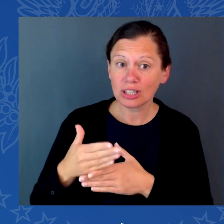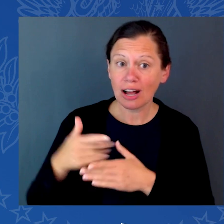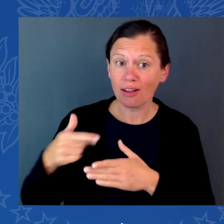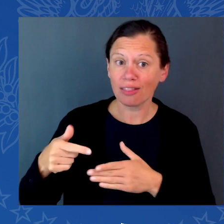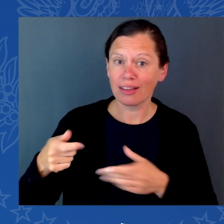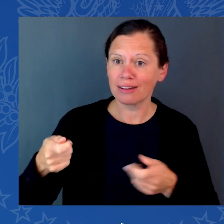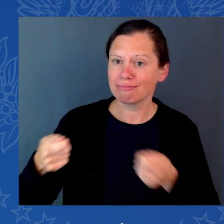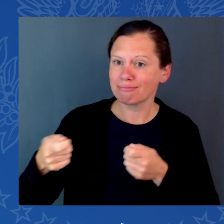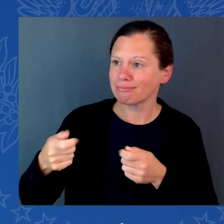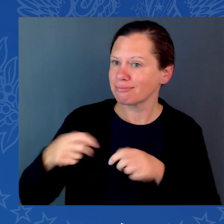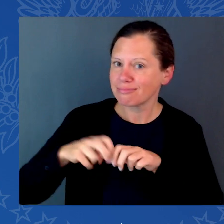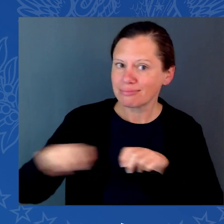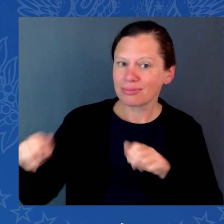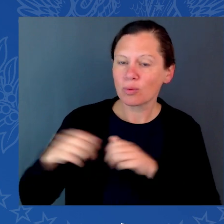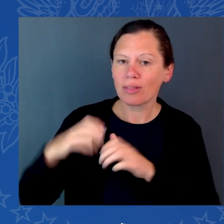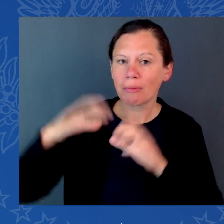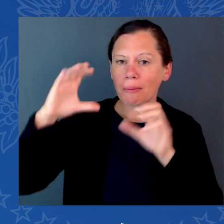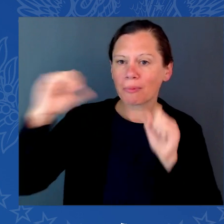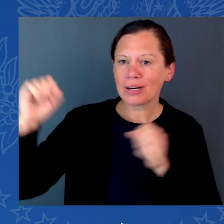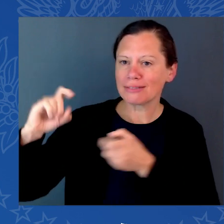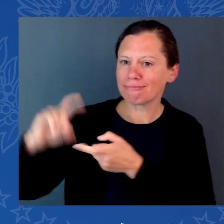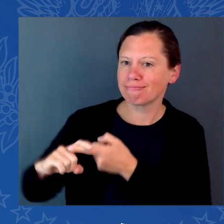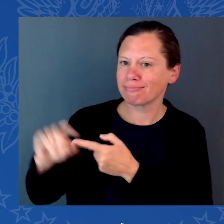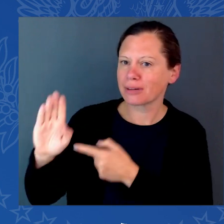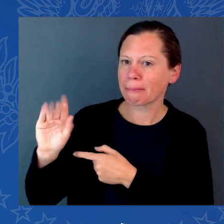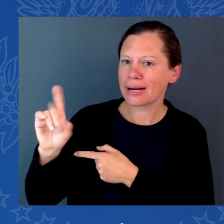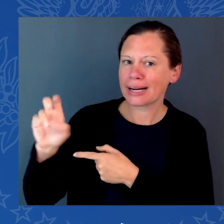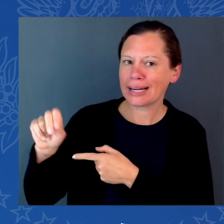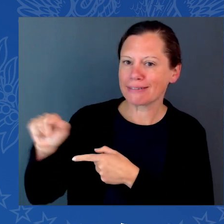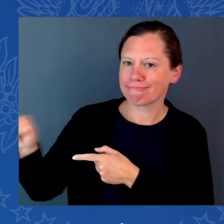and historic agreement being concluded.